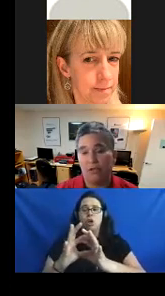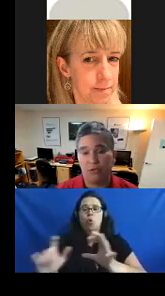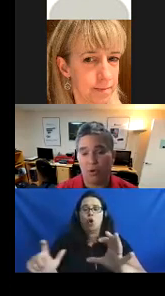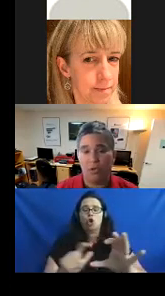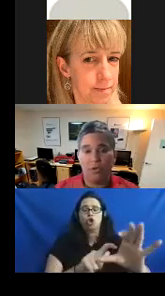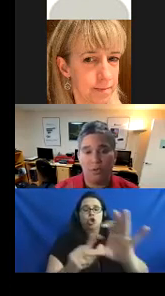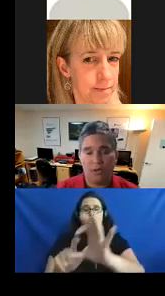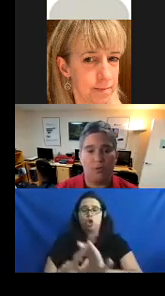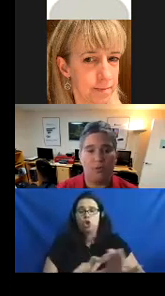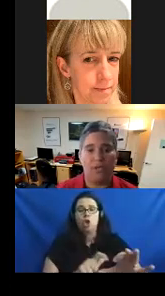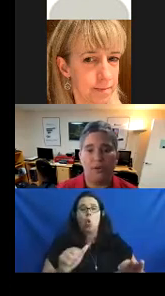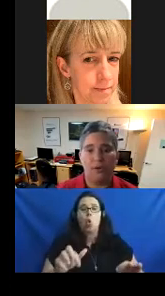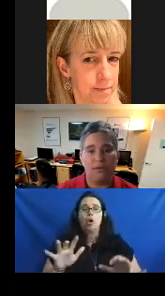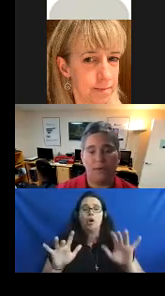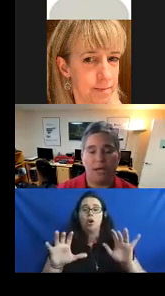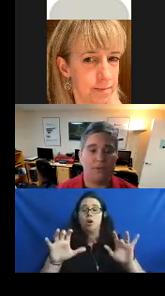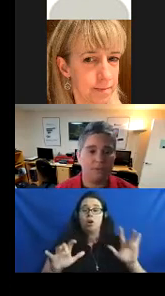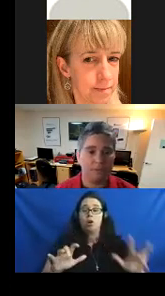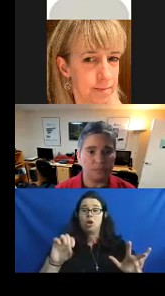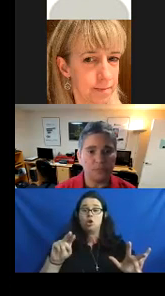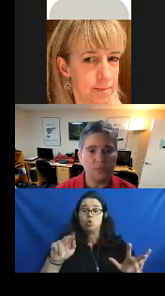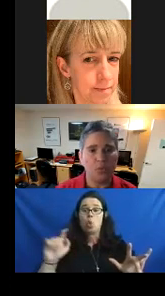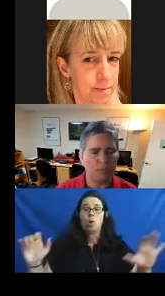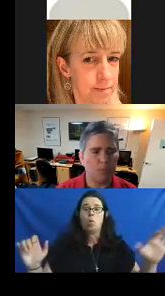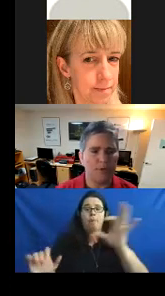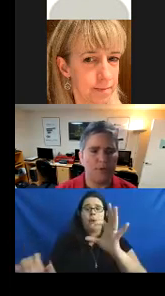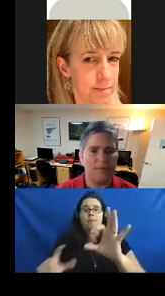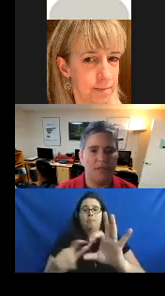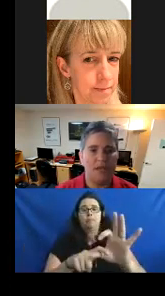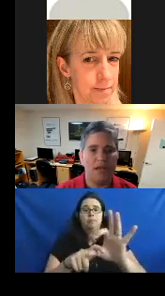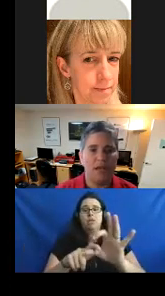CONTROL FOR THE POINTER.